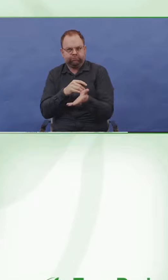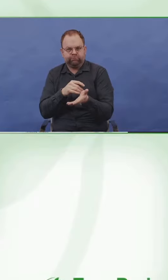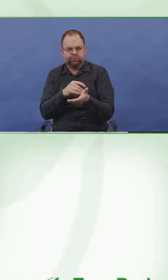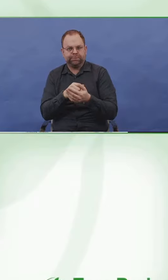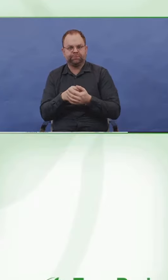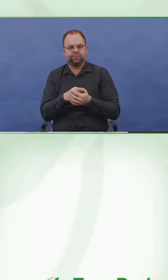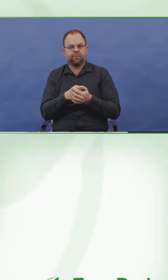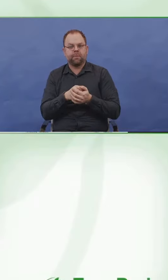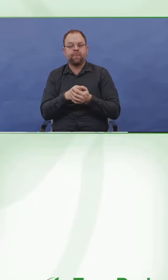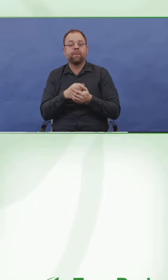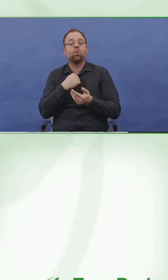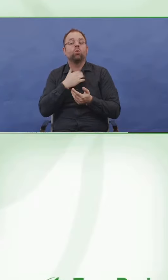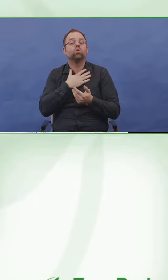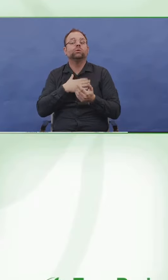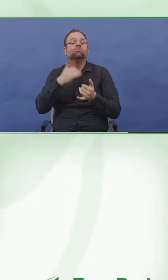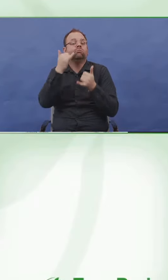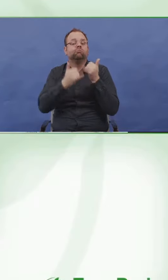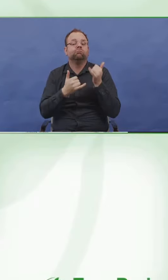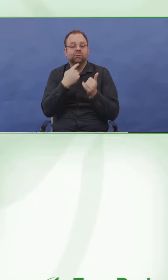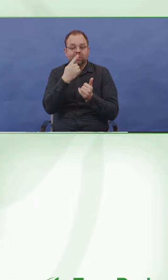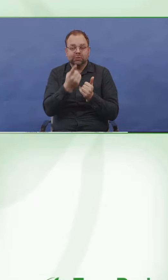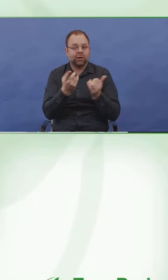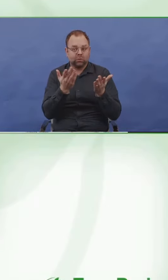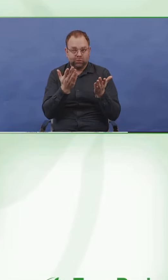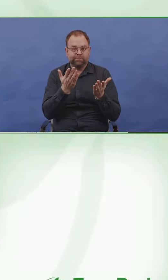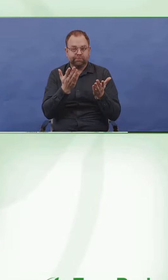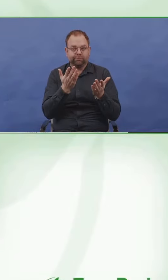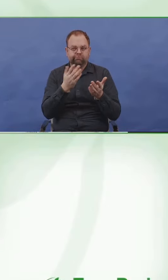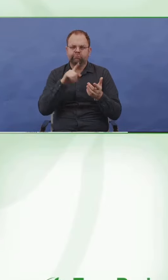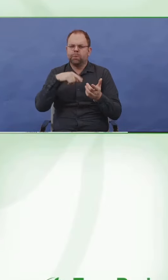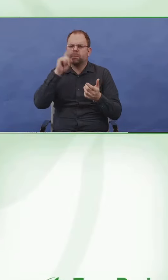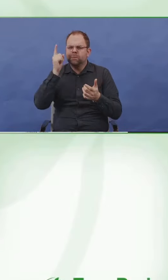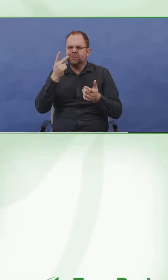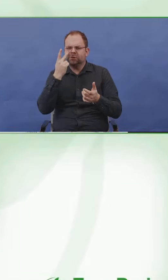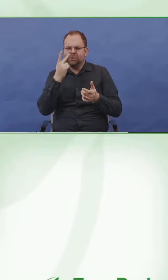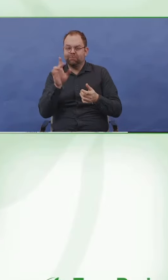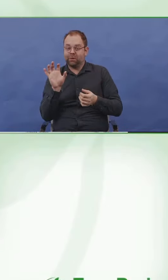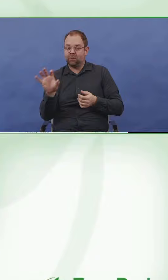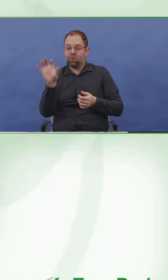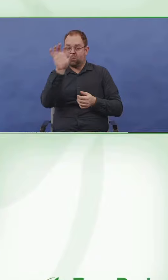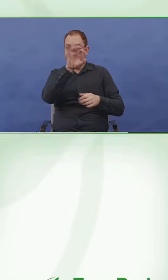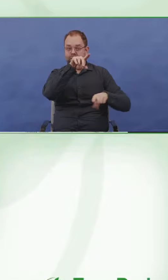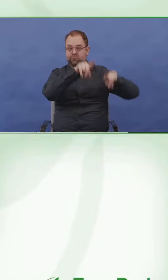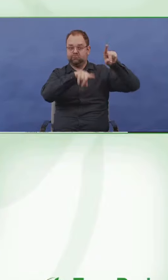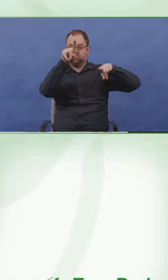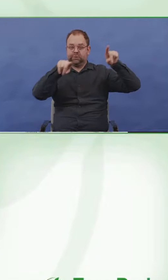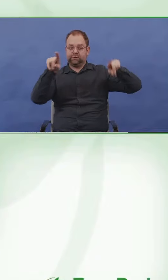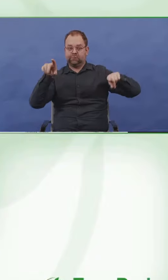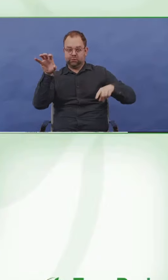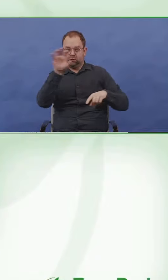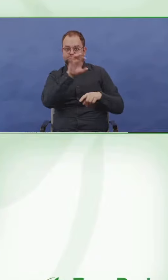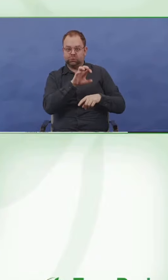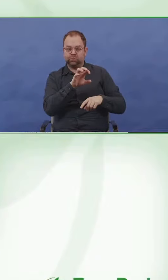Not in every region the technological solution that we've heard will work at this stage.